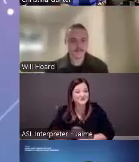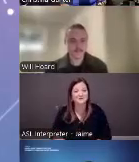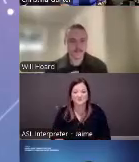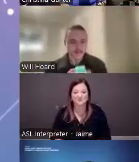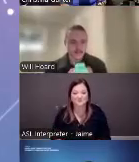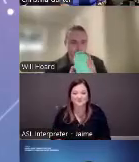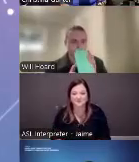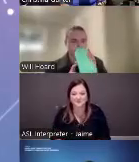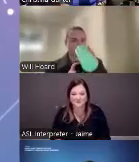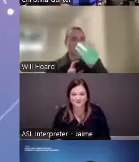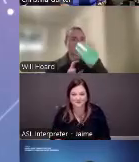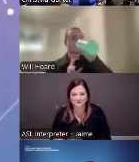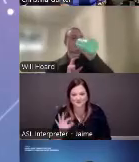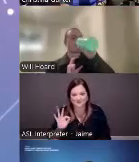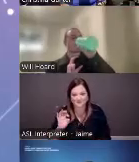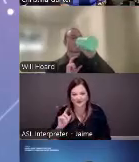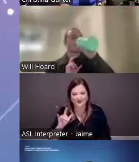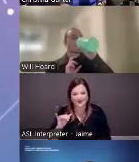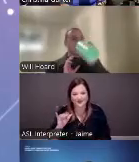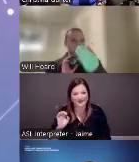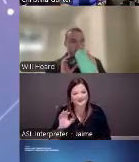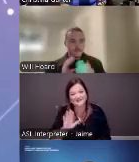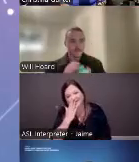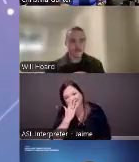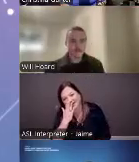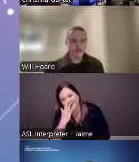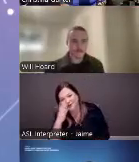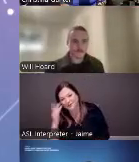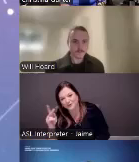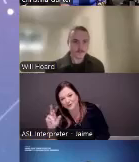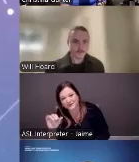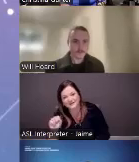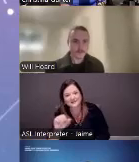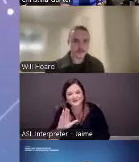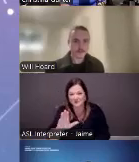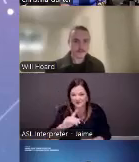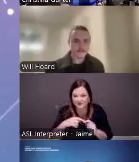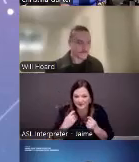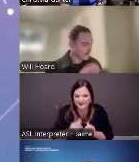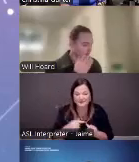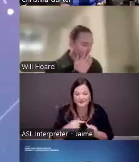Excellent. Thank you so much, Krys and team. This was really informative, and I